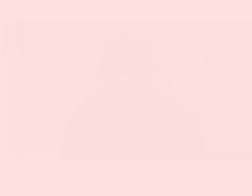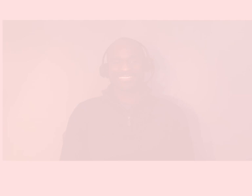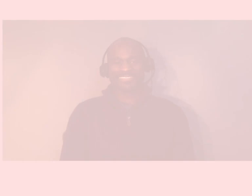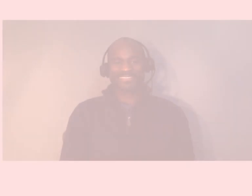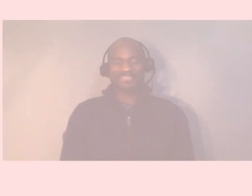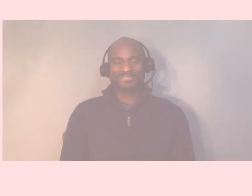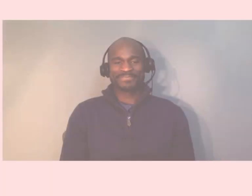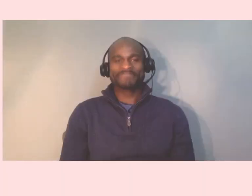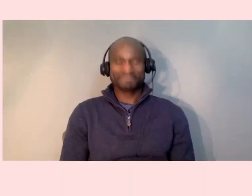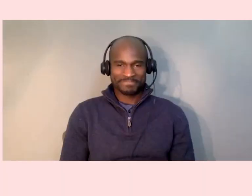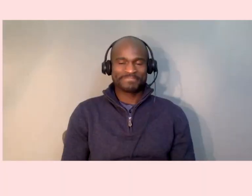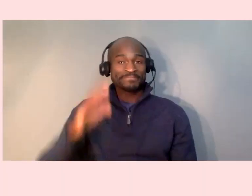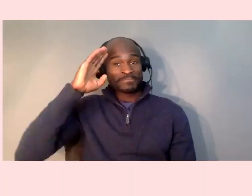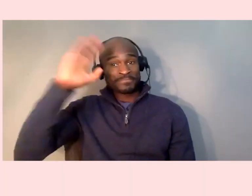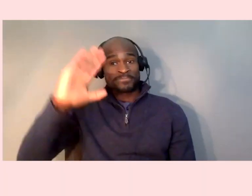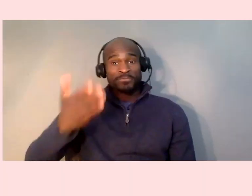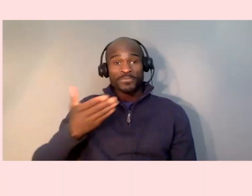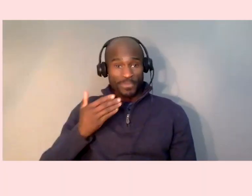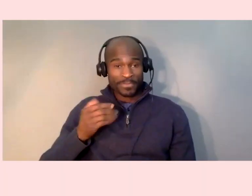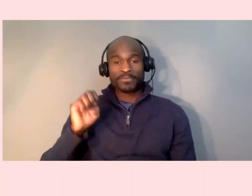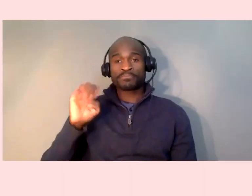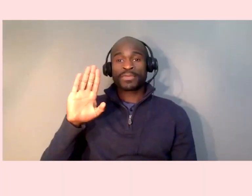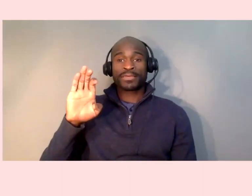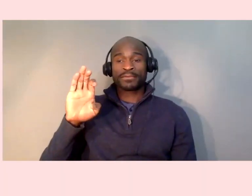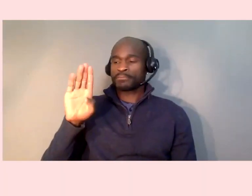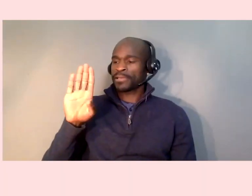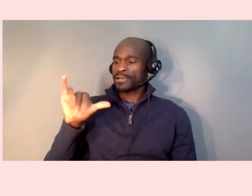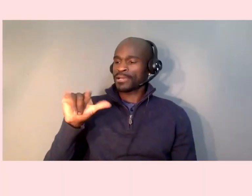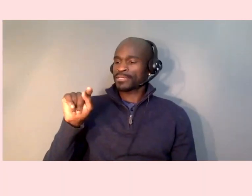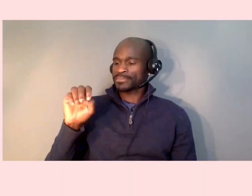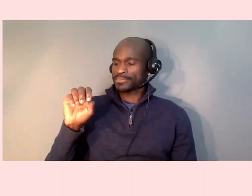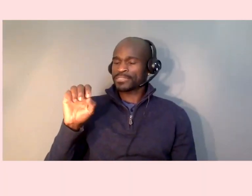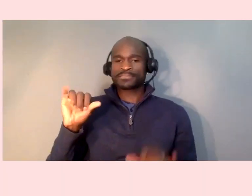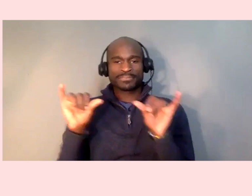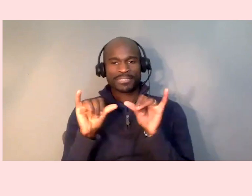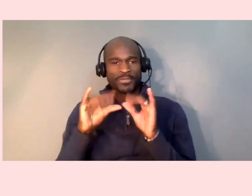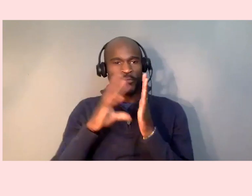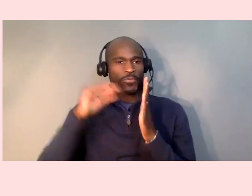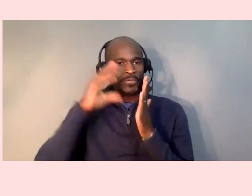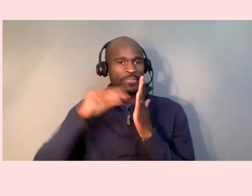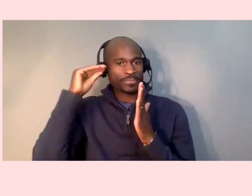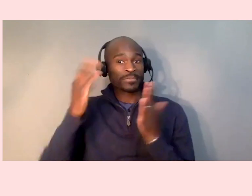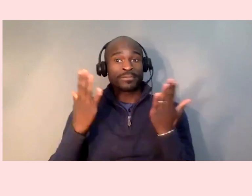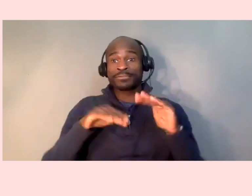Hi, welcome to Bite Size Learning with Arts Access North Carolina. To celebrate Global